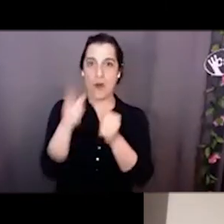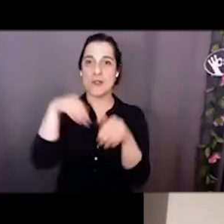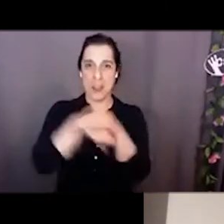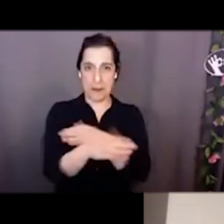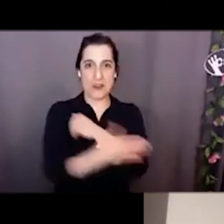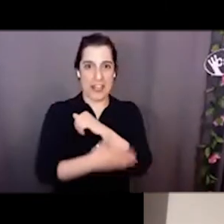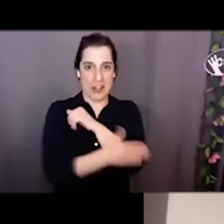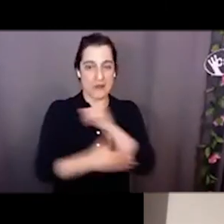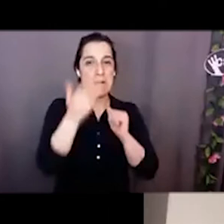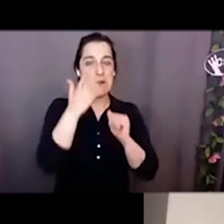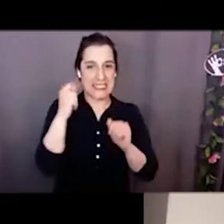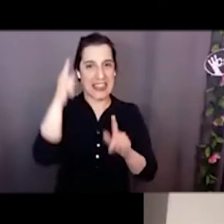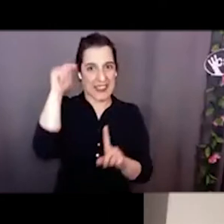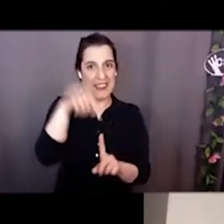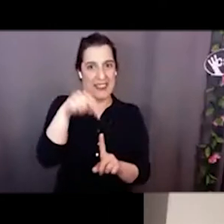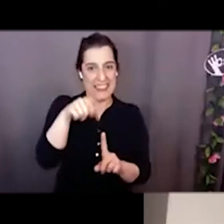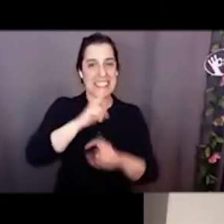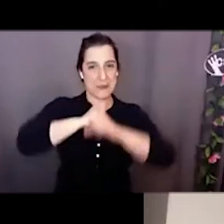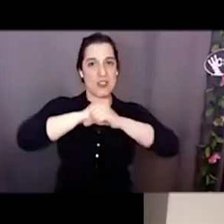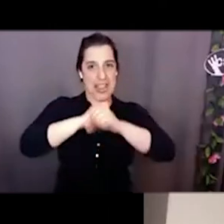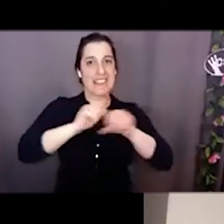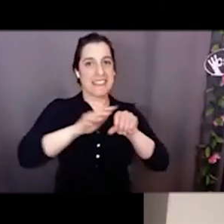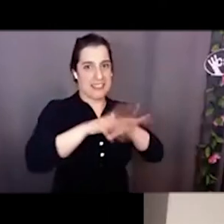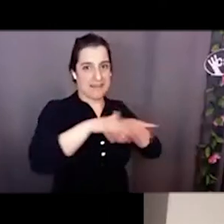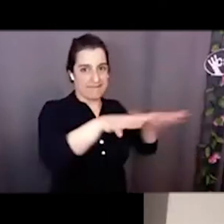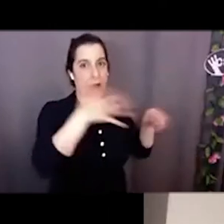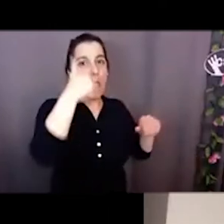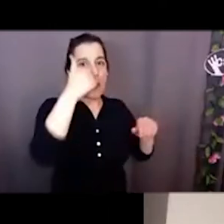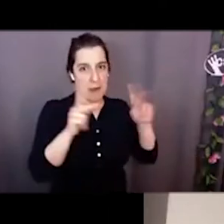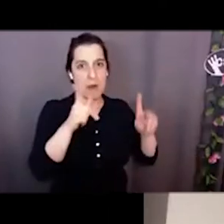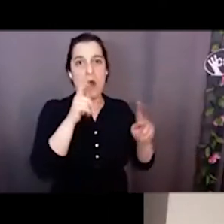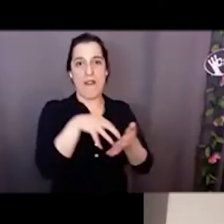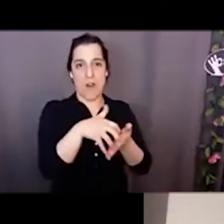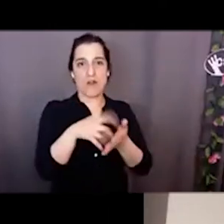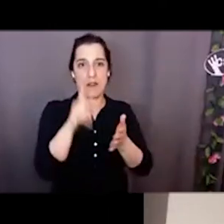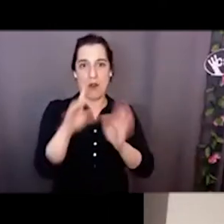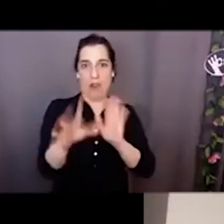that this is protecting the elderly and those who are vulnerable to the virus. So, um,